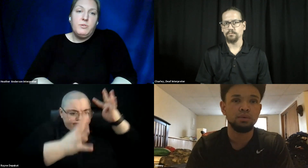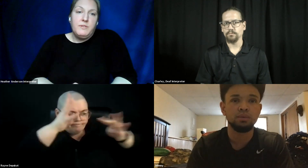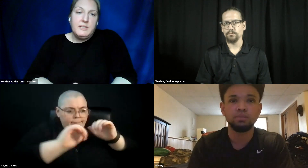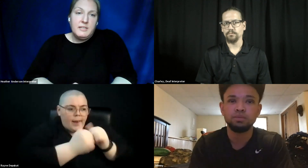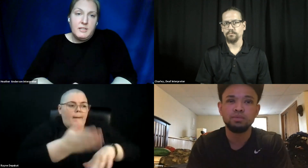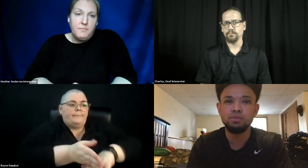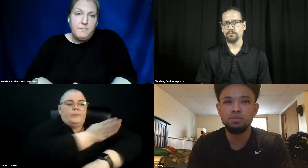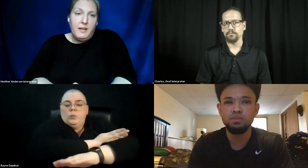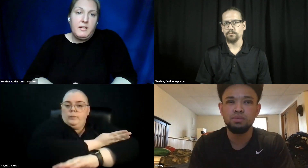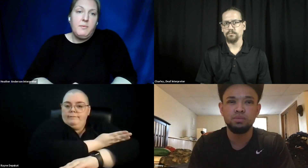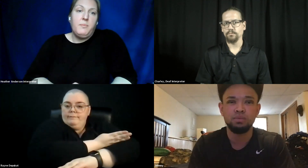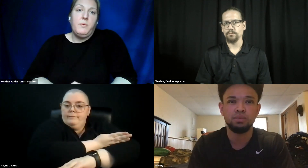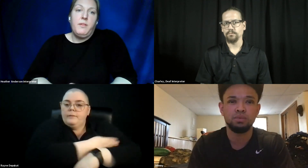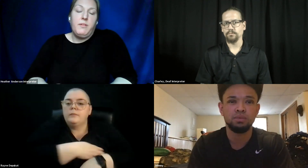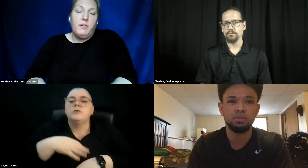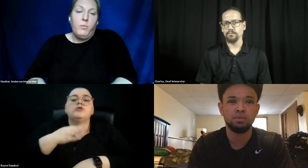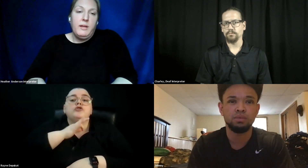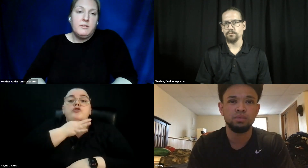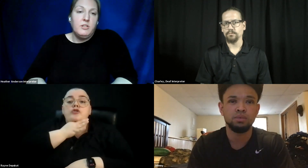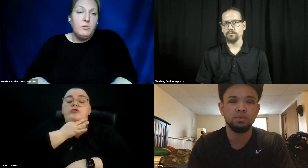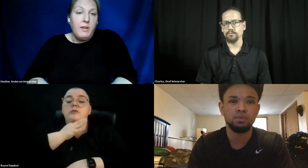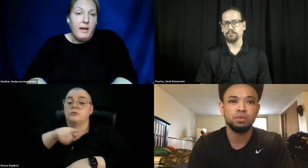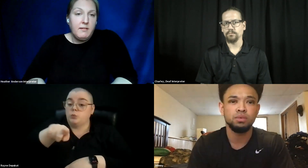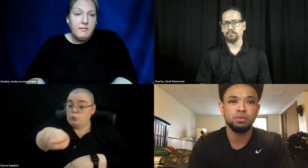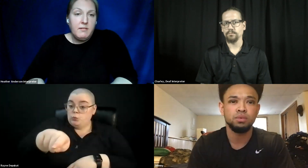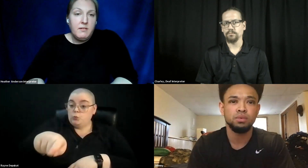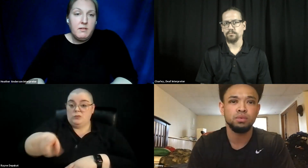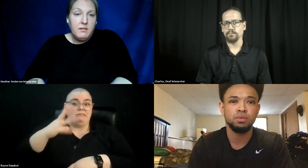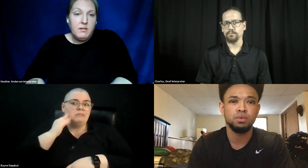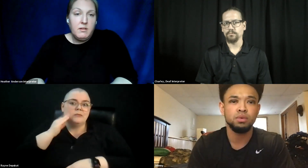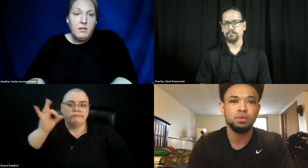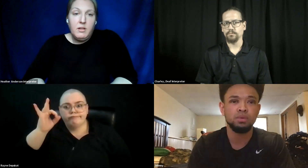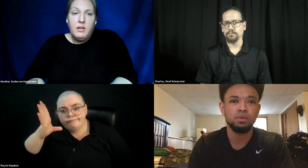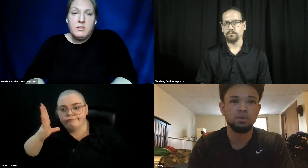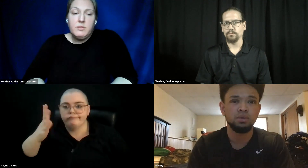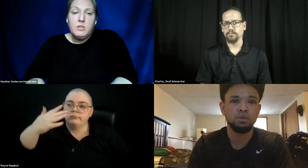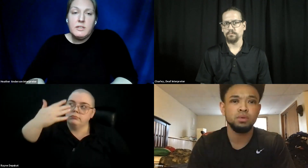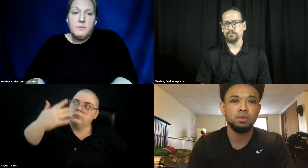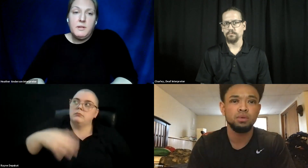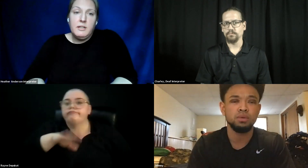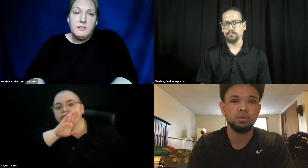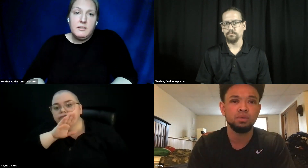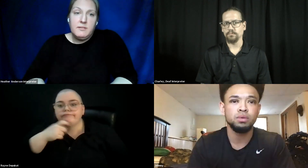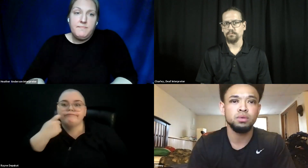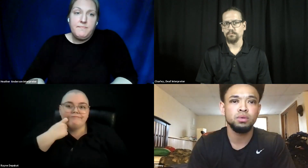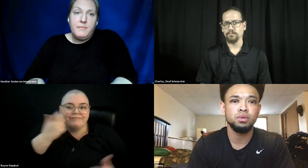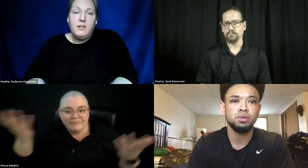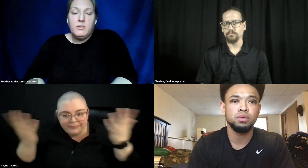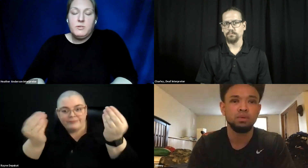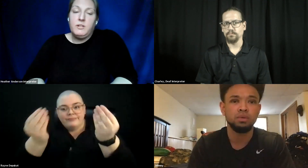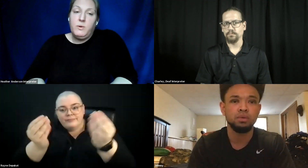were trying to improve the system and coming up with ways to do that. So, in your experience.